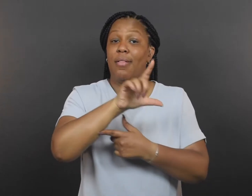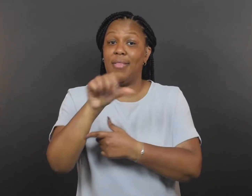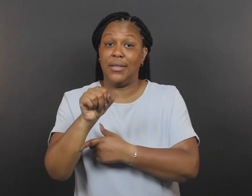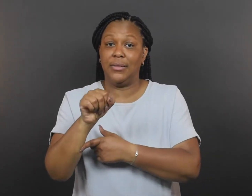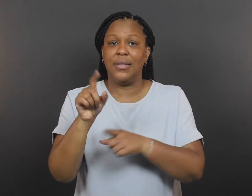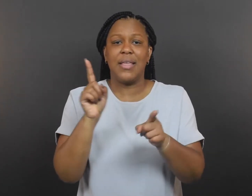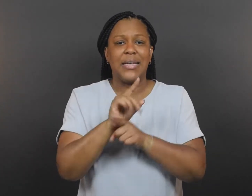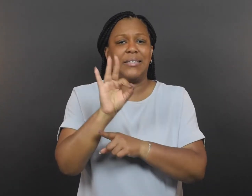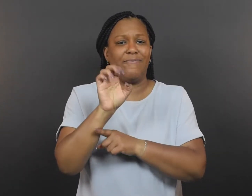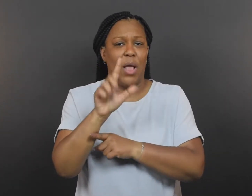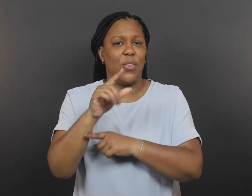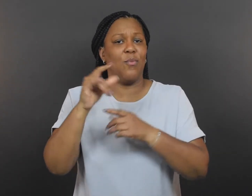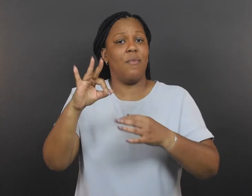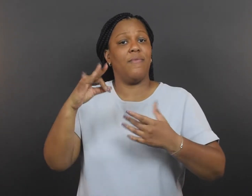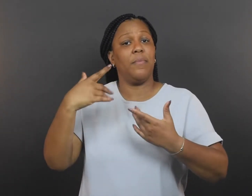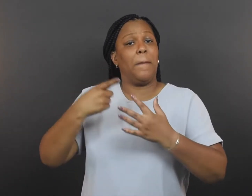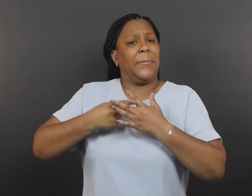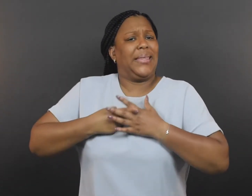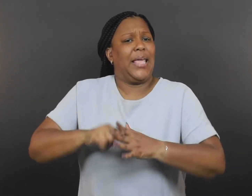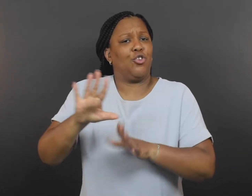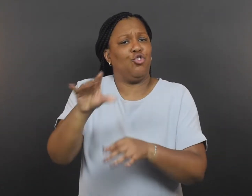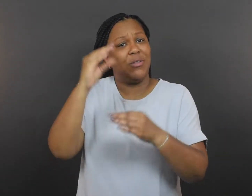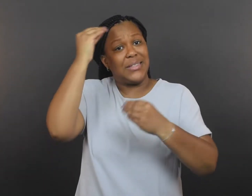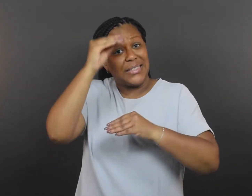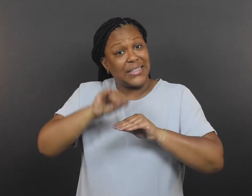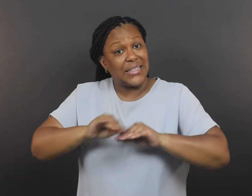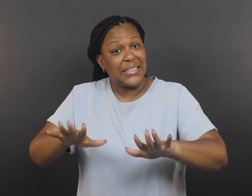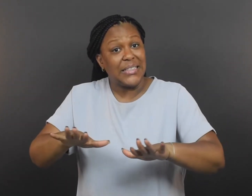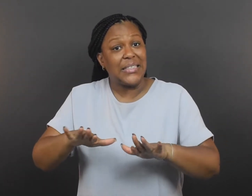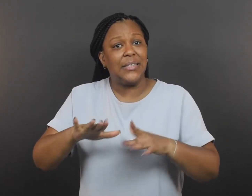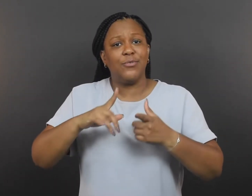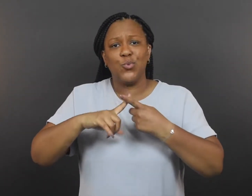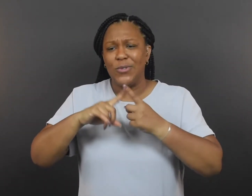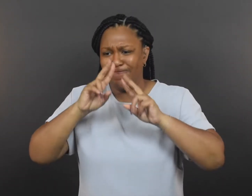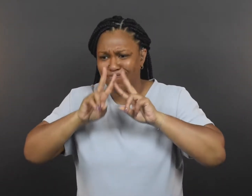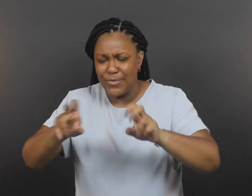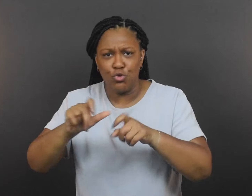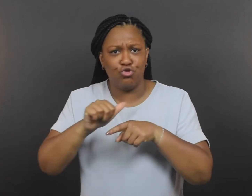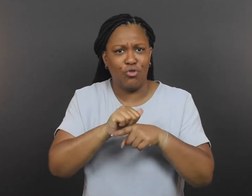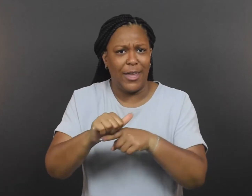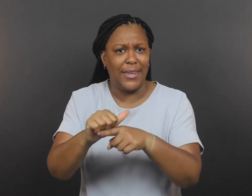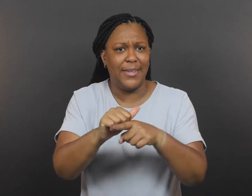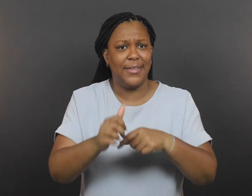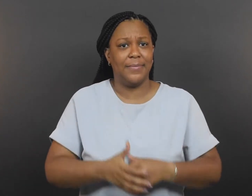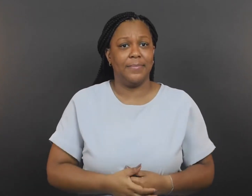Leadership Service (LLS) as a fellow to begin her disease detective training.